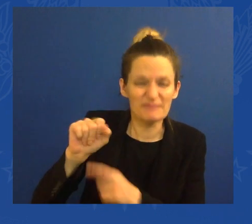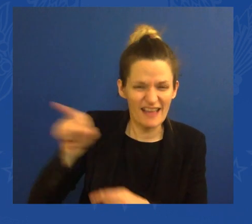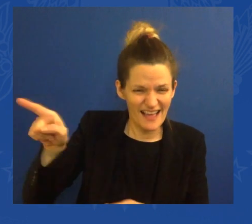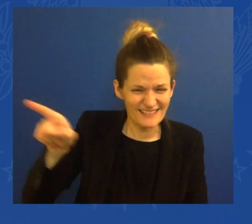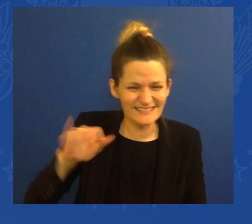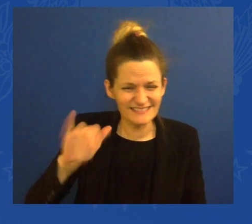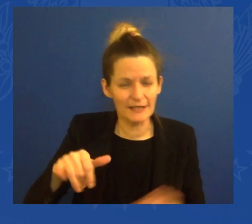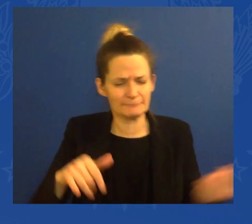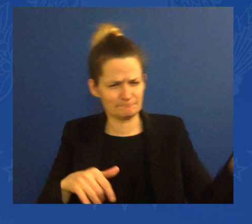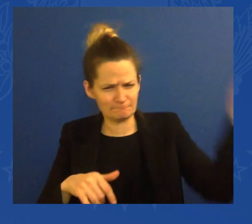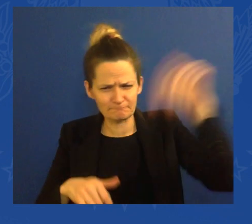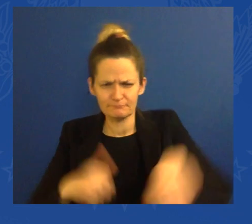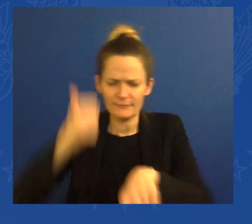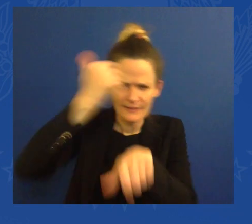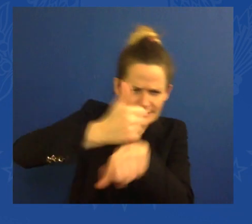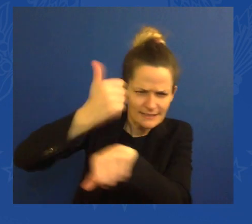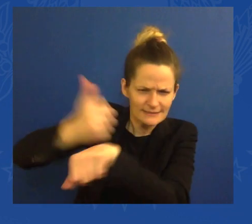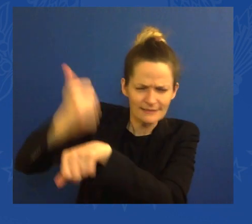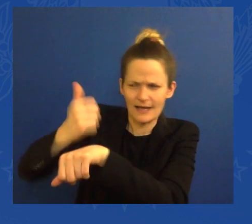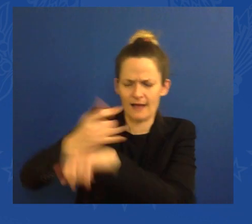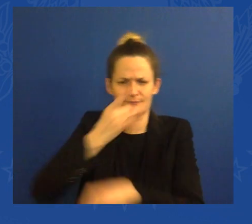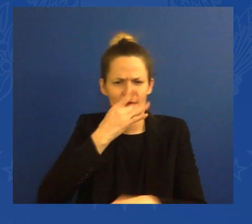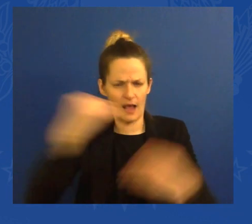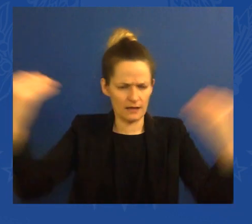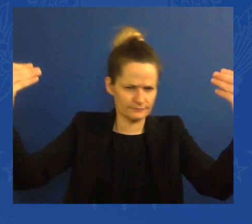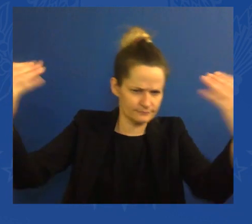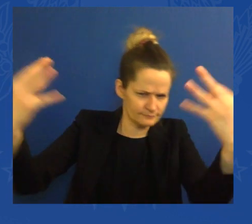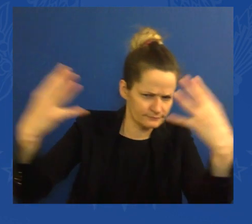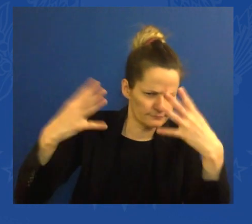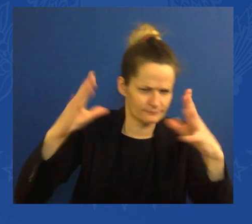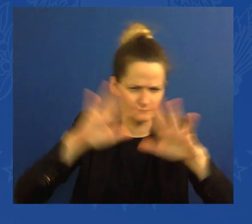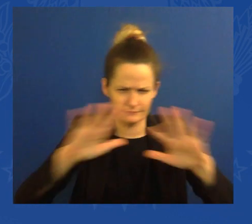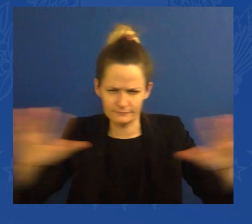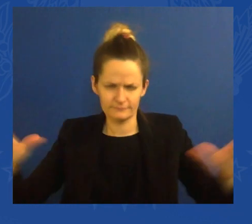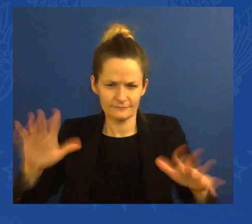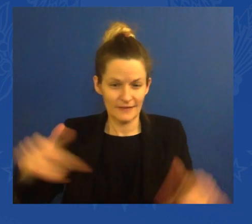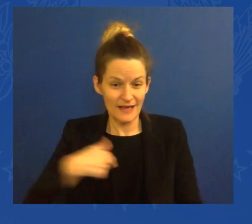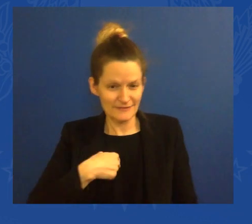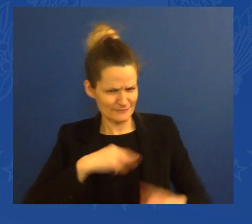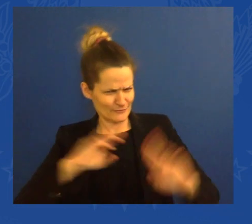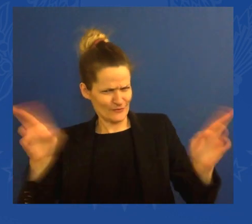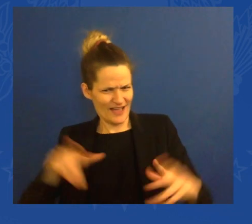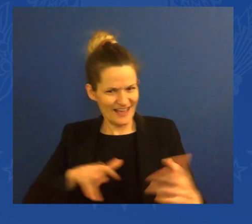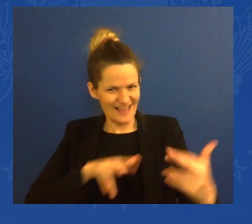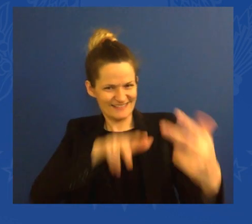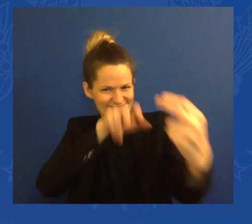who used to be -- work with -- for CBS. And while they're fixing the lights,